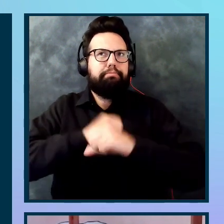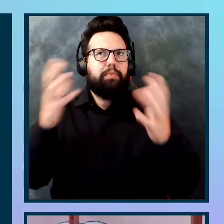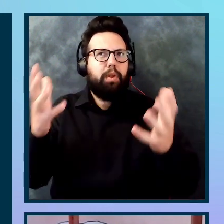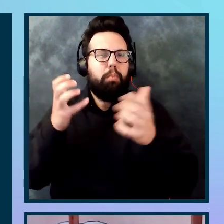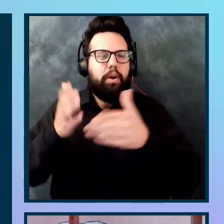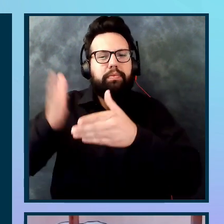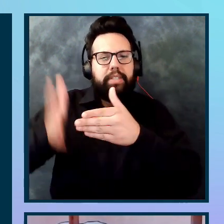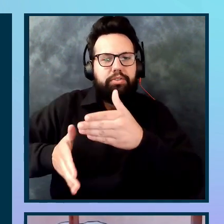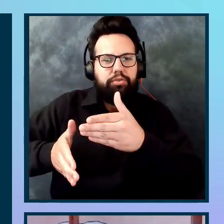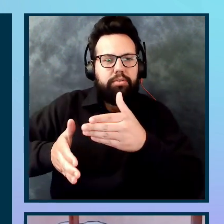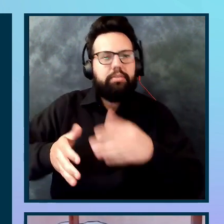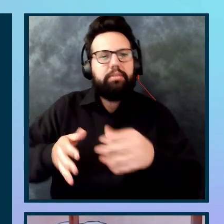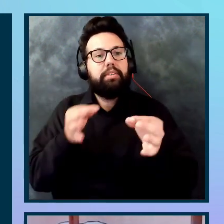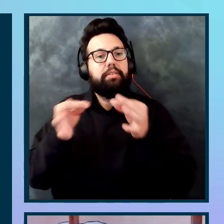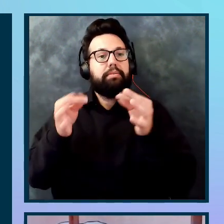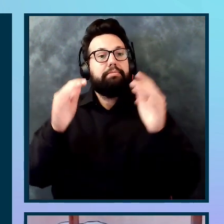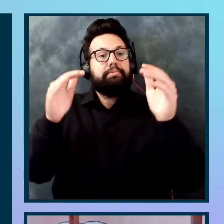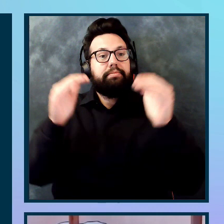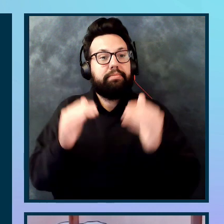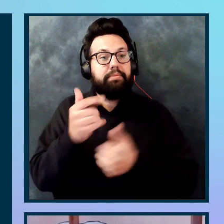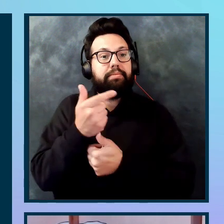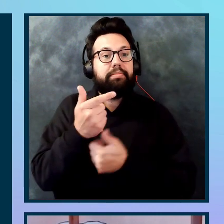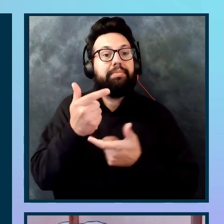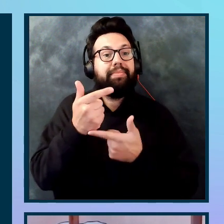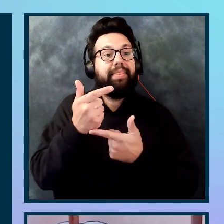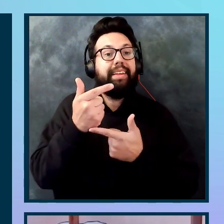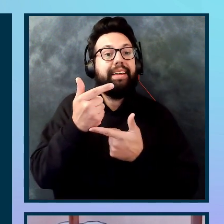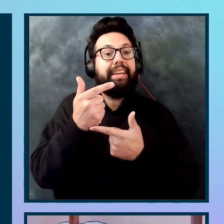and the acceptance criteria follow given-when-then syntax,